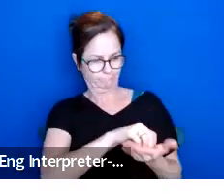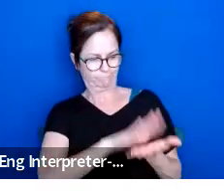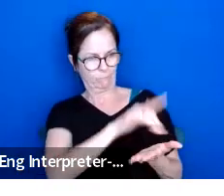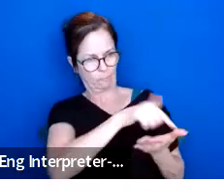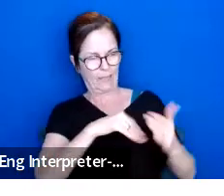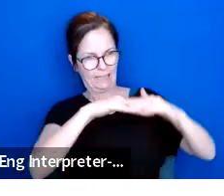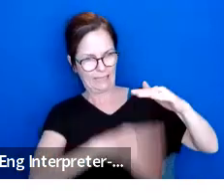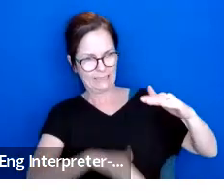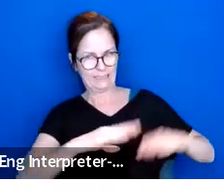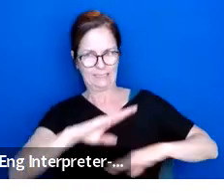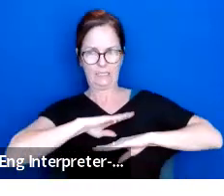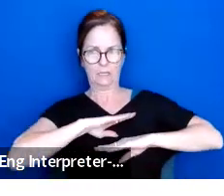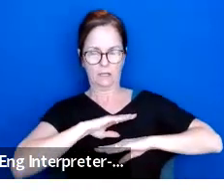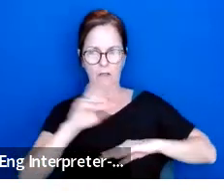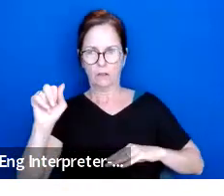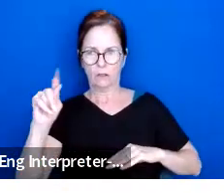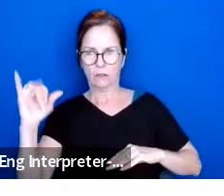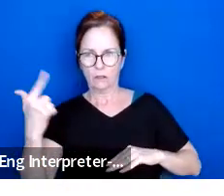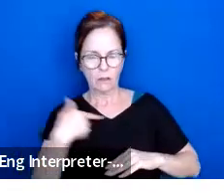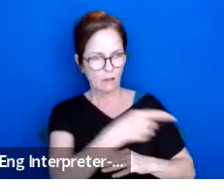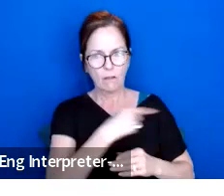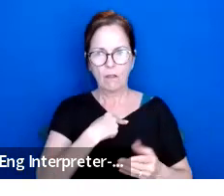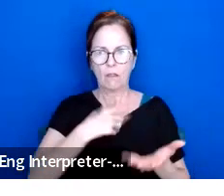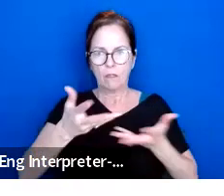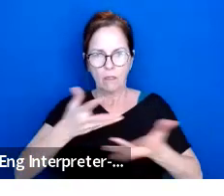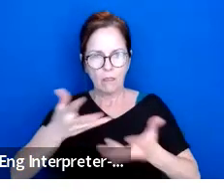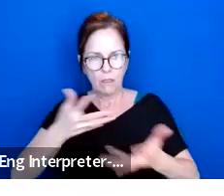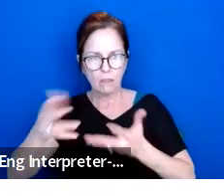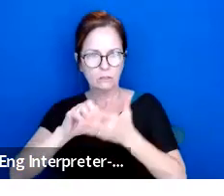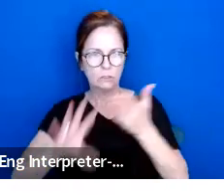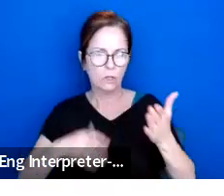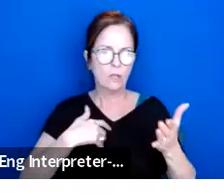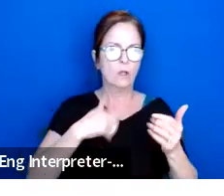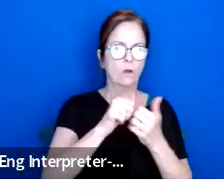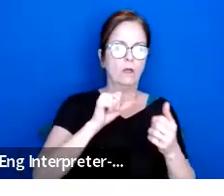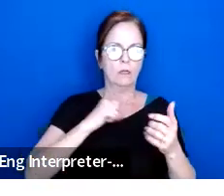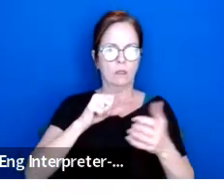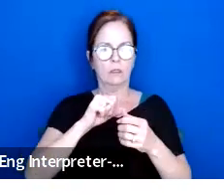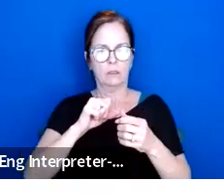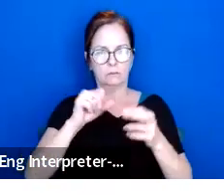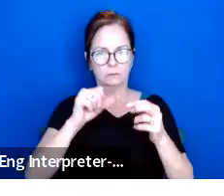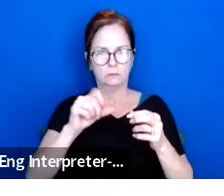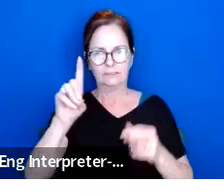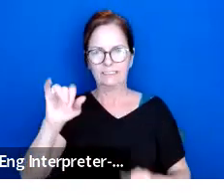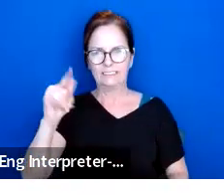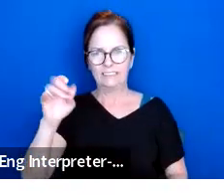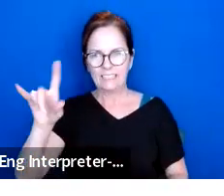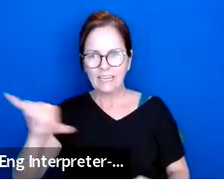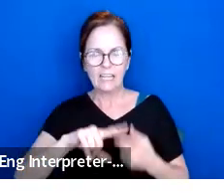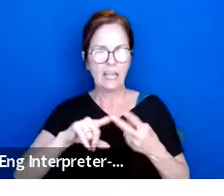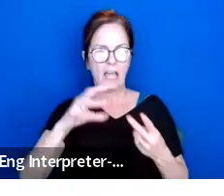8 4 1 5 interacts with students and colleagues across employee groups with dignity and respect. Again, this is not an accessibility standard.